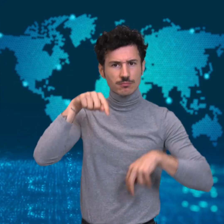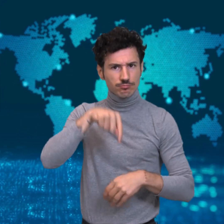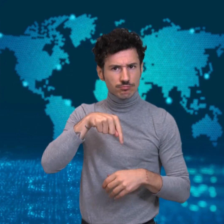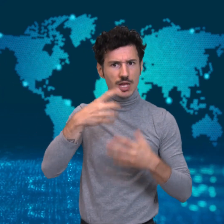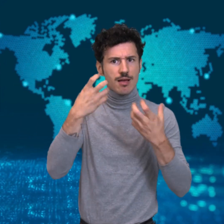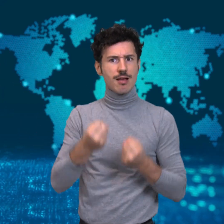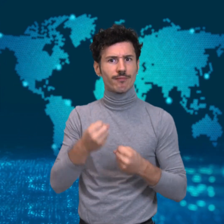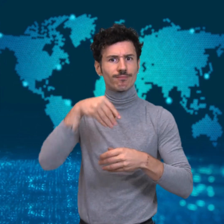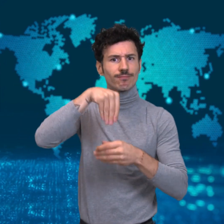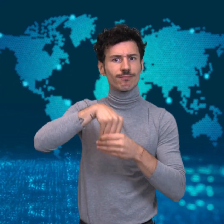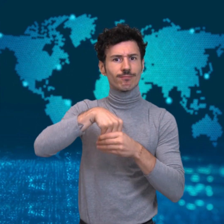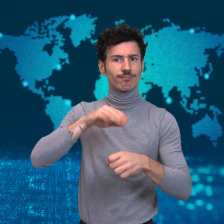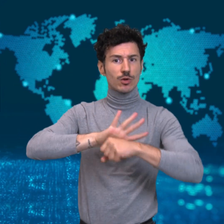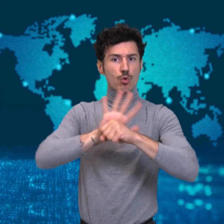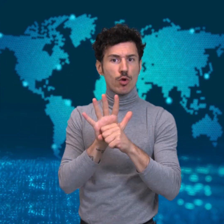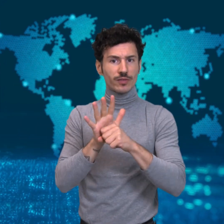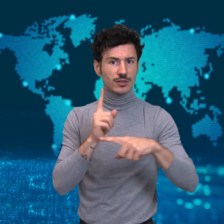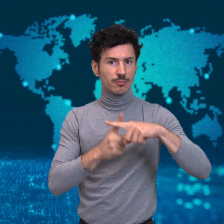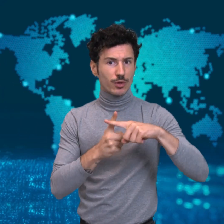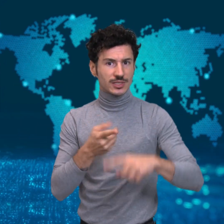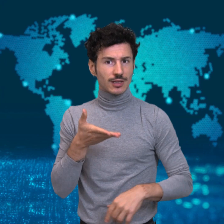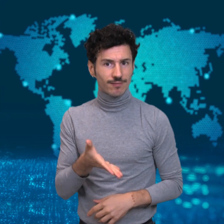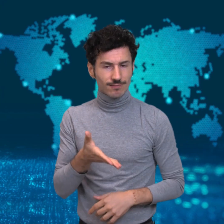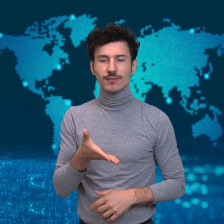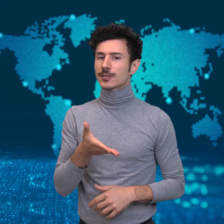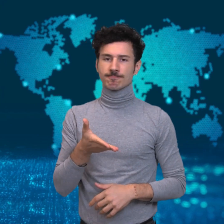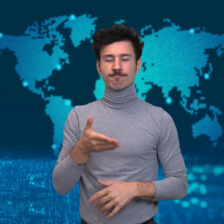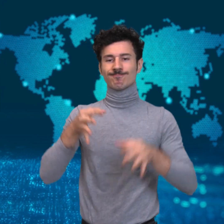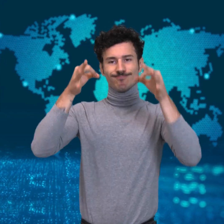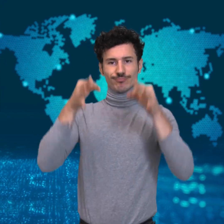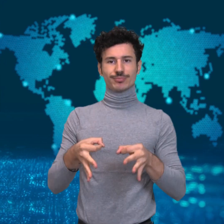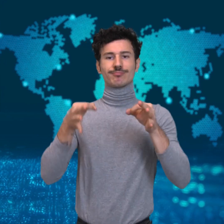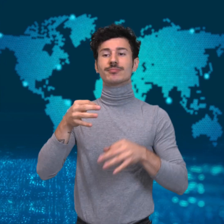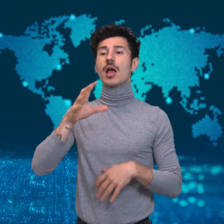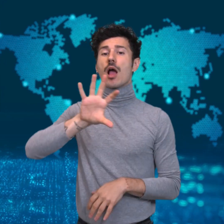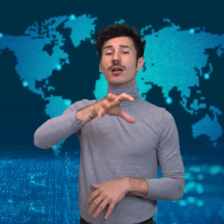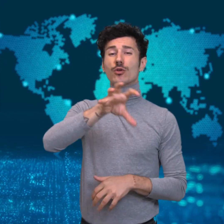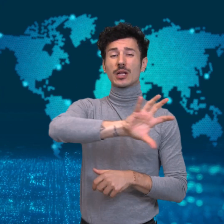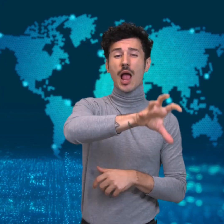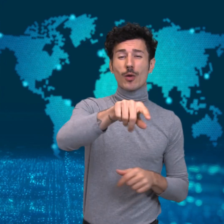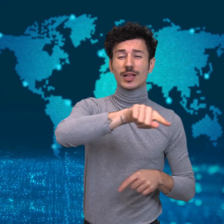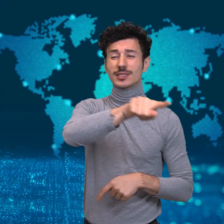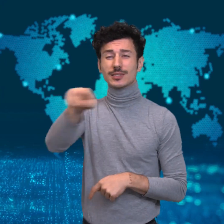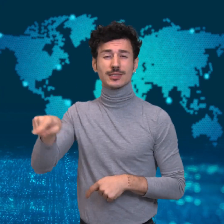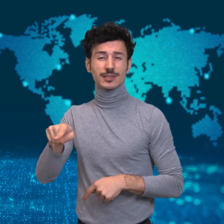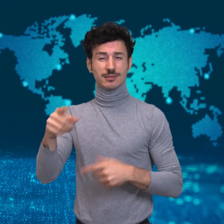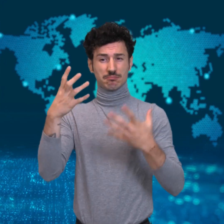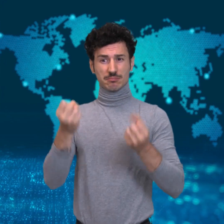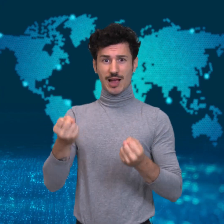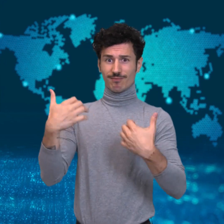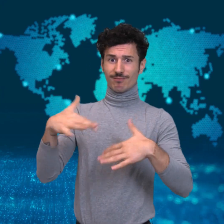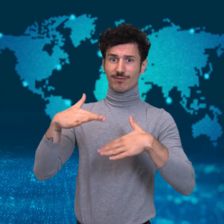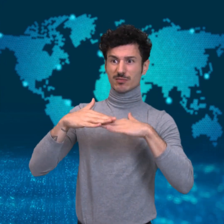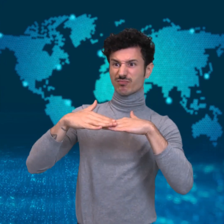China has ordered its importers to avoid obtaining frozen food from